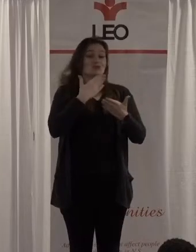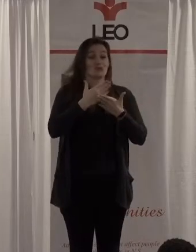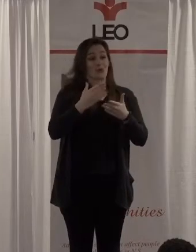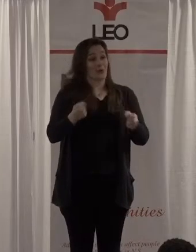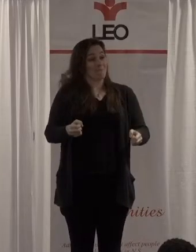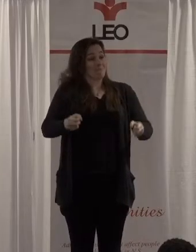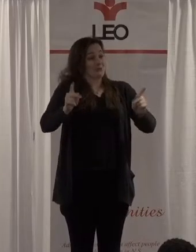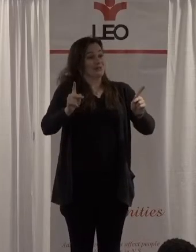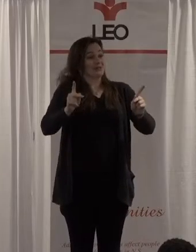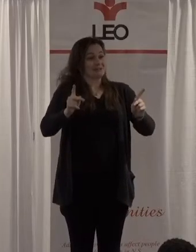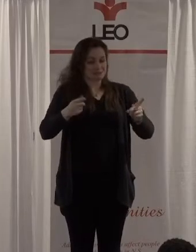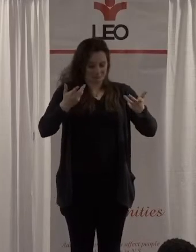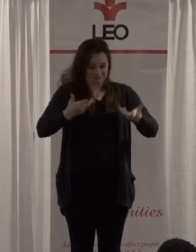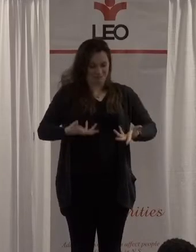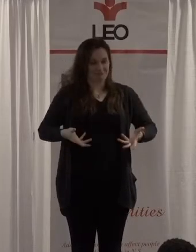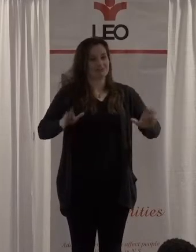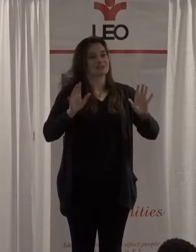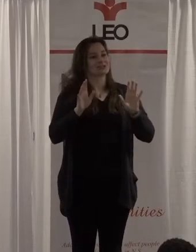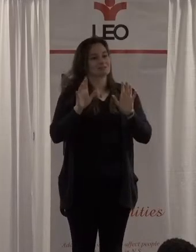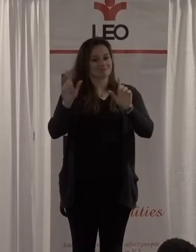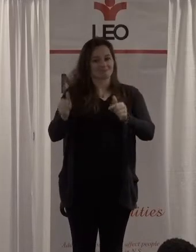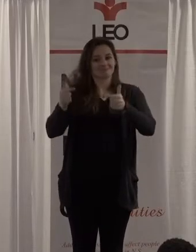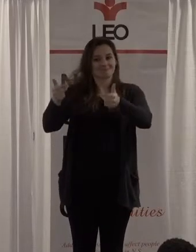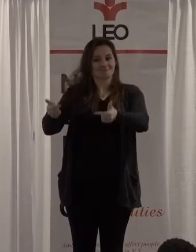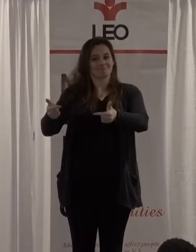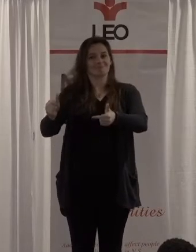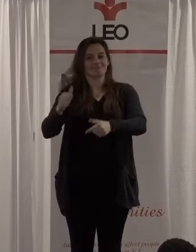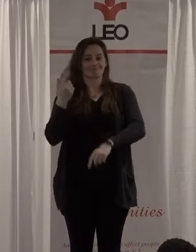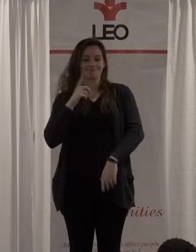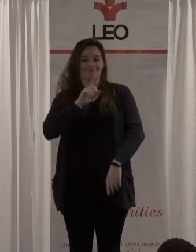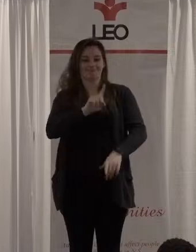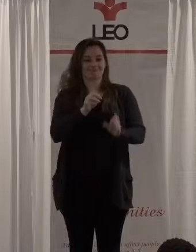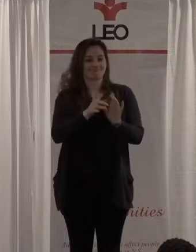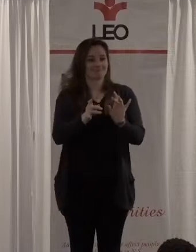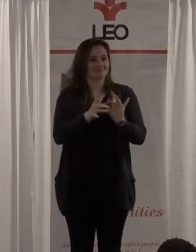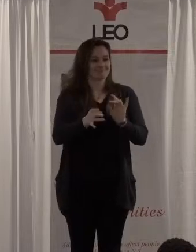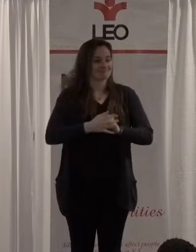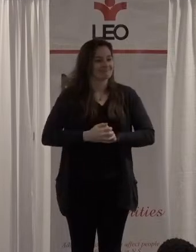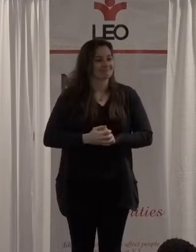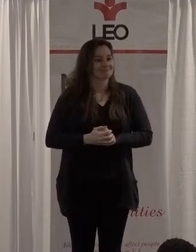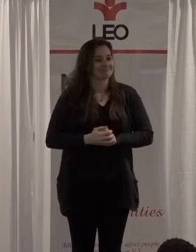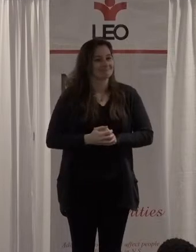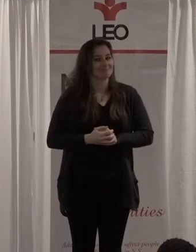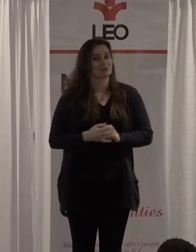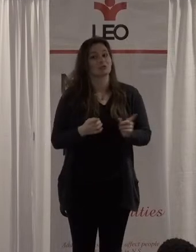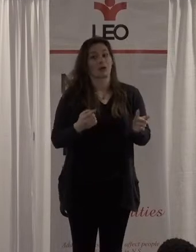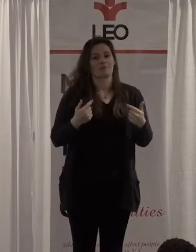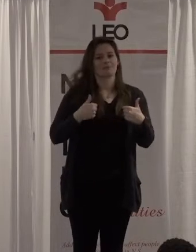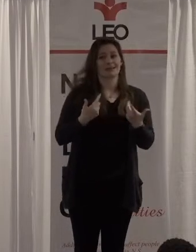AND TURN THE MIC OVER TO ANOTHER VOICE THAT IS PROBABLY FAR MORE INTERESTING THAN I AM.